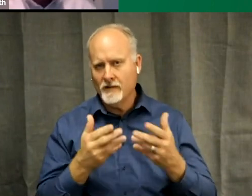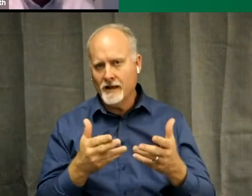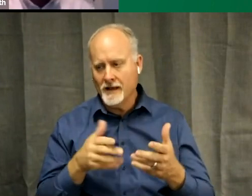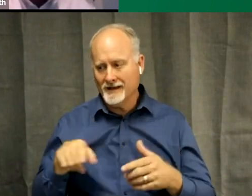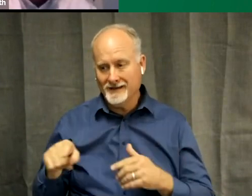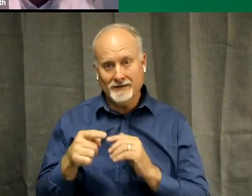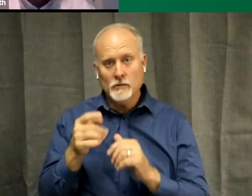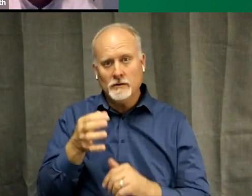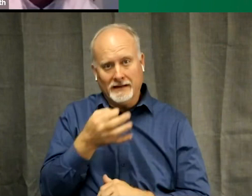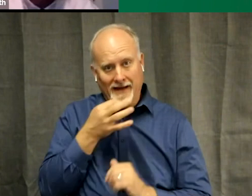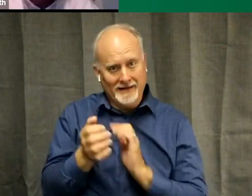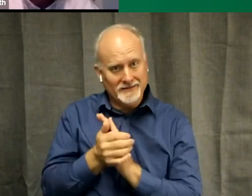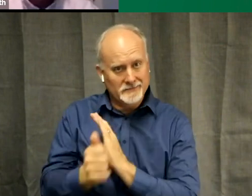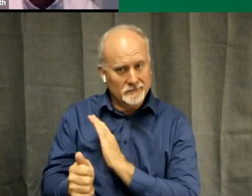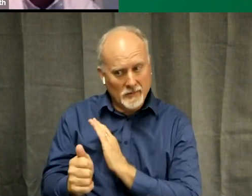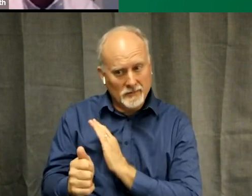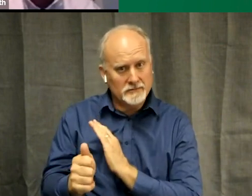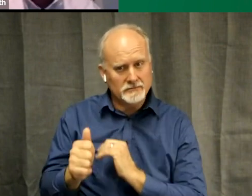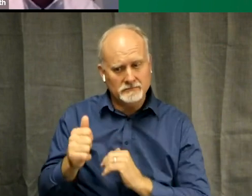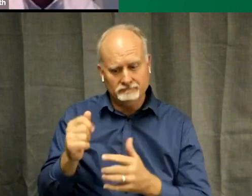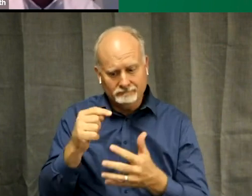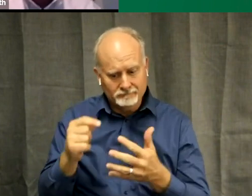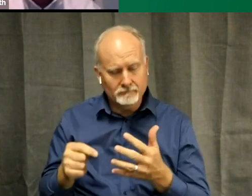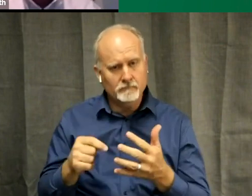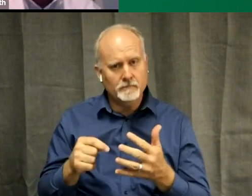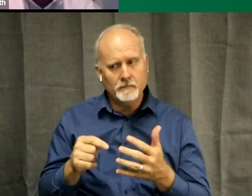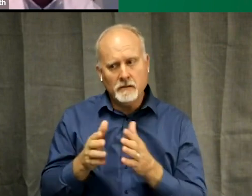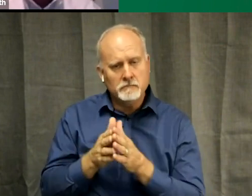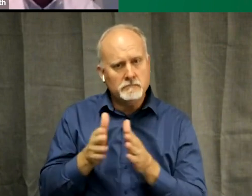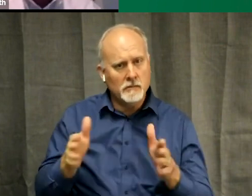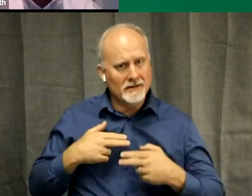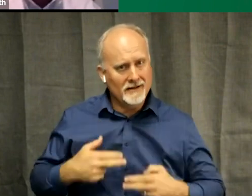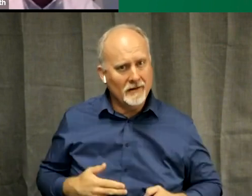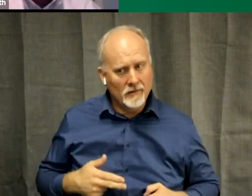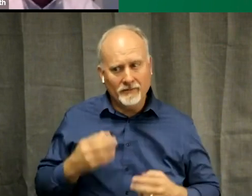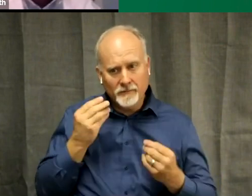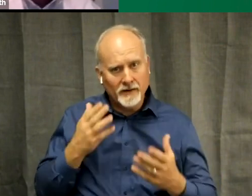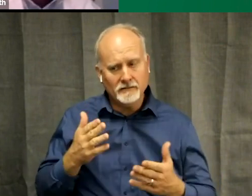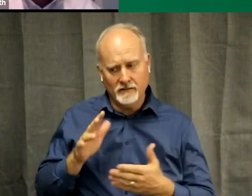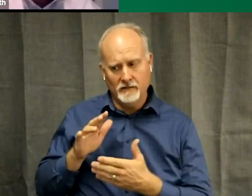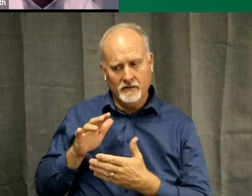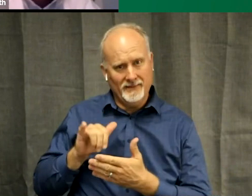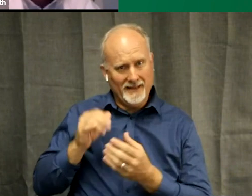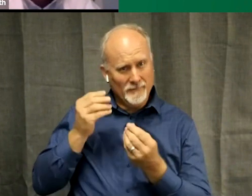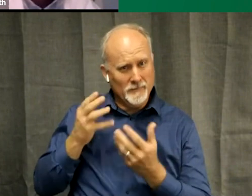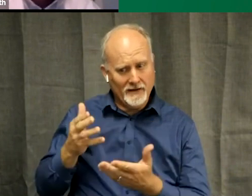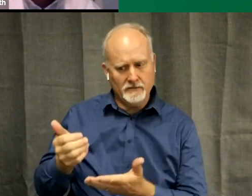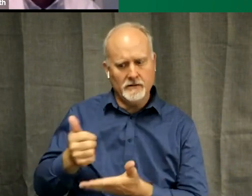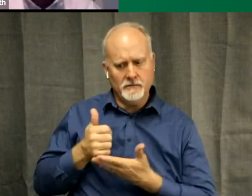you understand the public health issues that must influence and help guide our decisions so